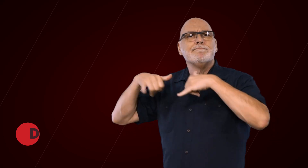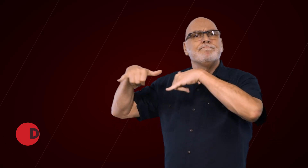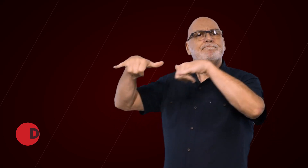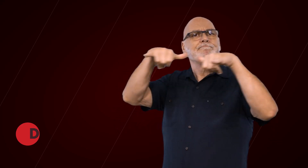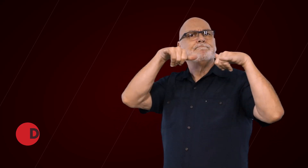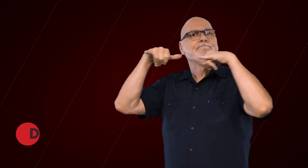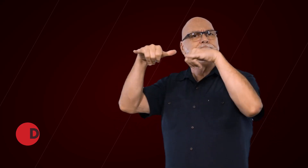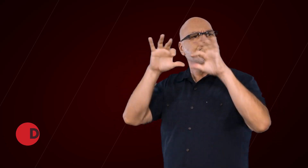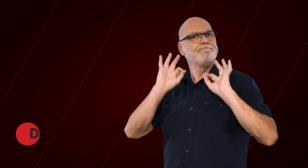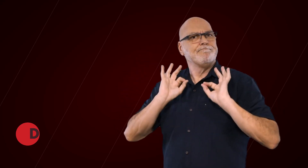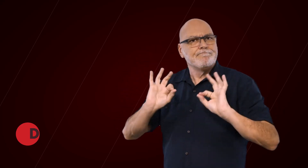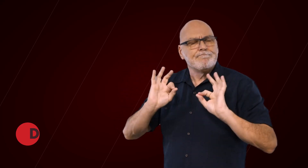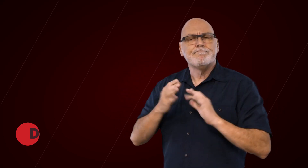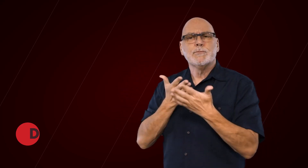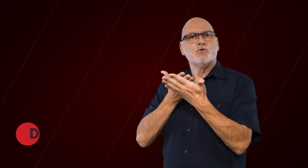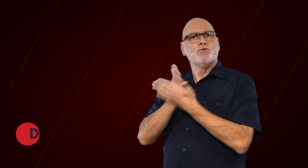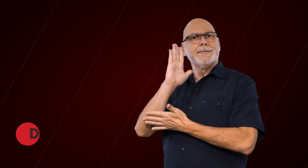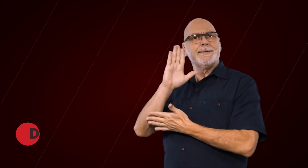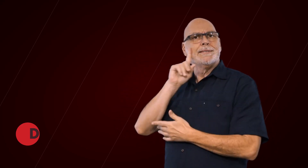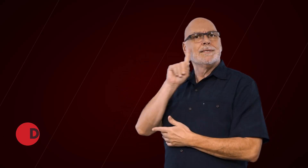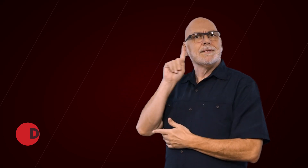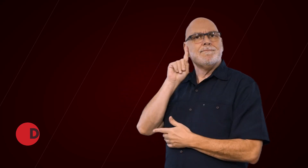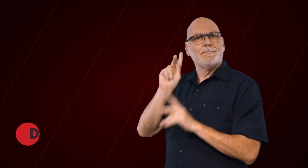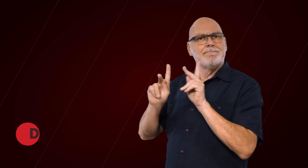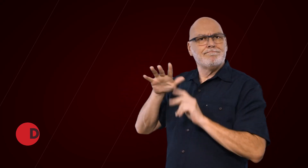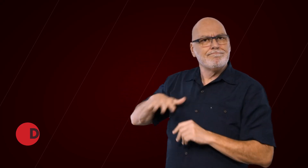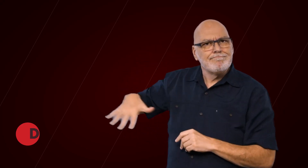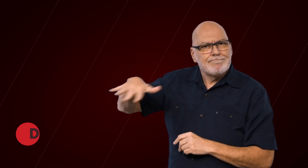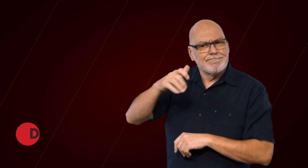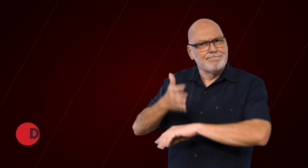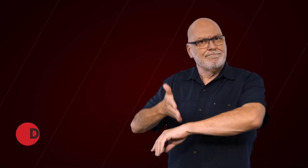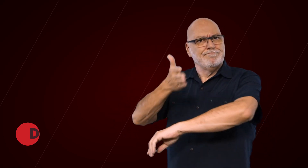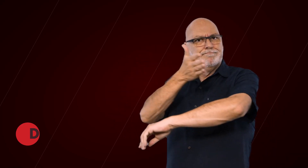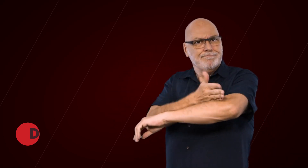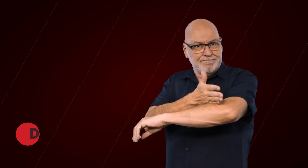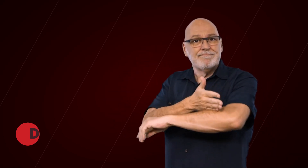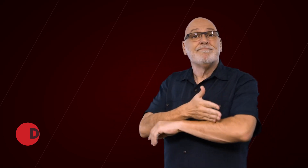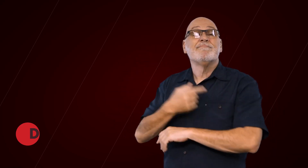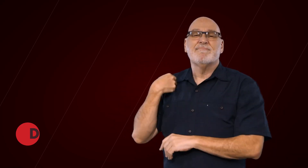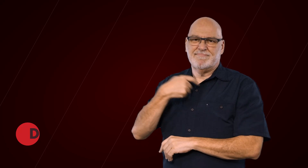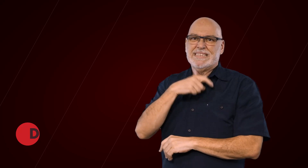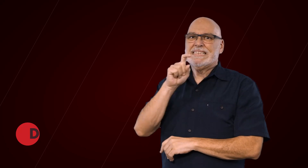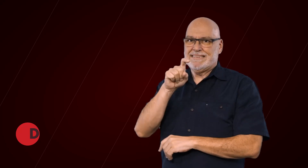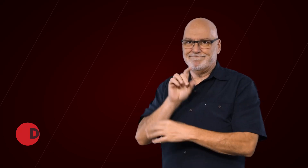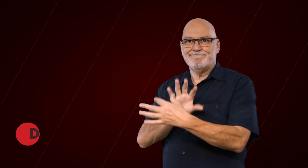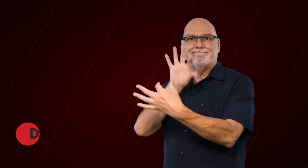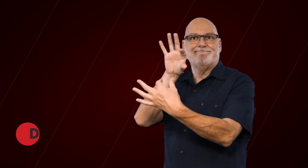standards and rights of Deaf people to improve, we need to join and